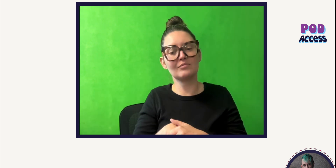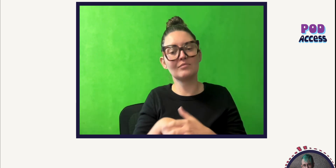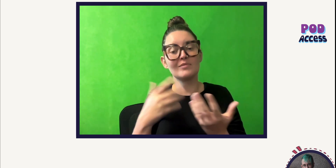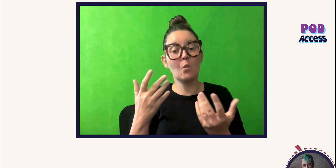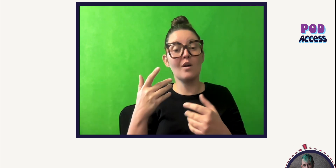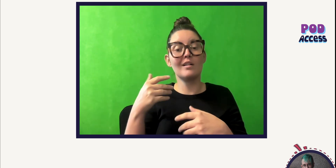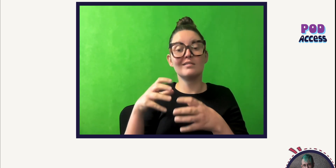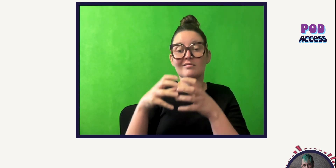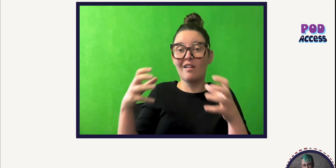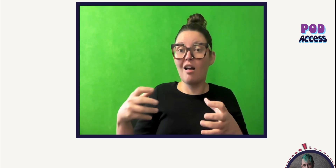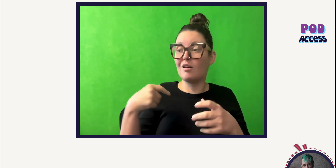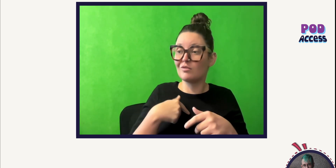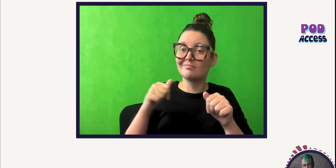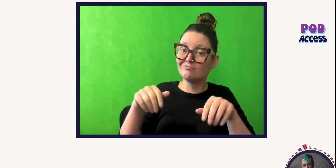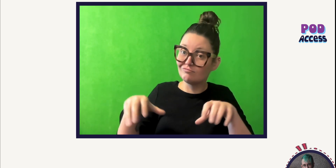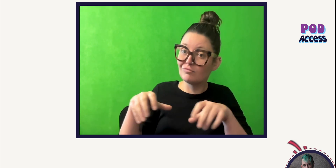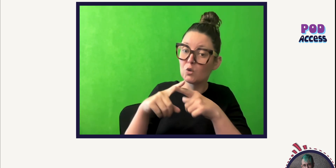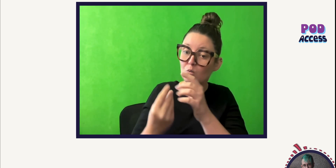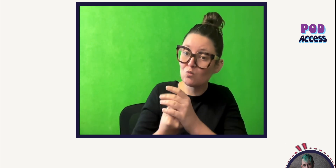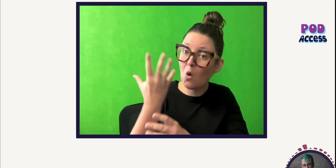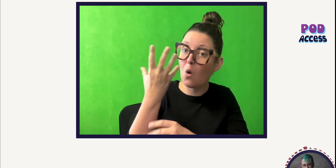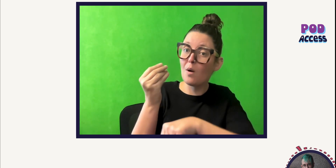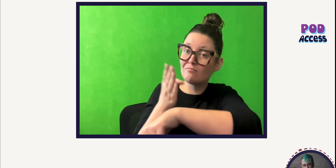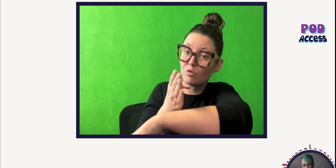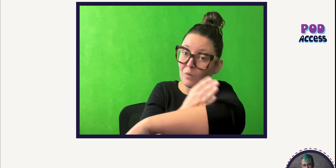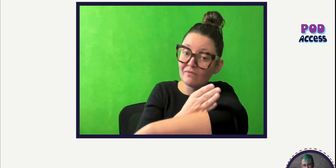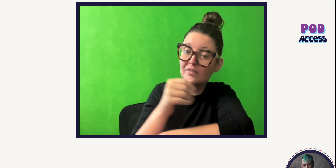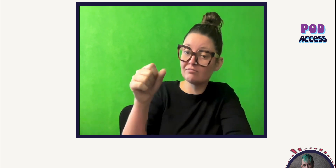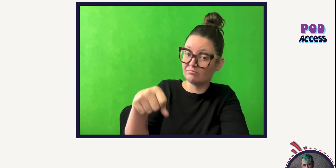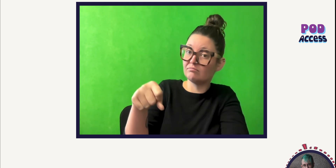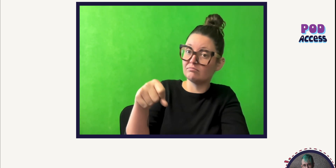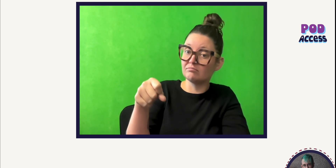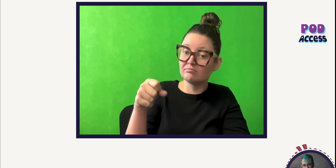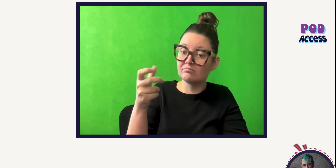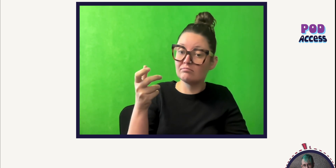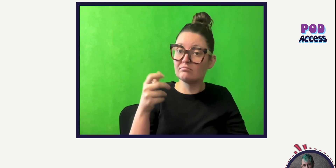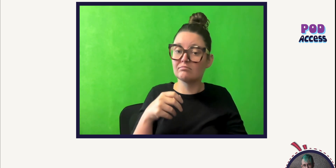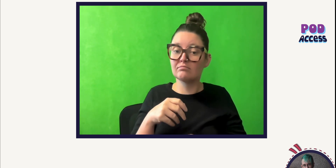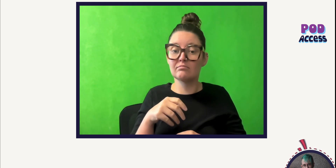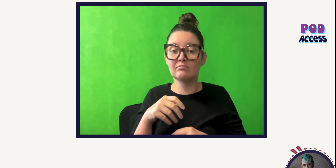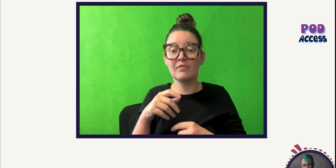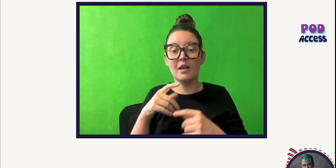So, while there's a lot we could do to grow and improve our process, right now, just existing in any way